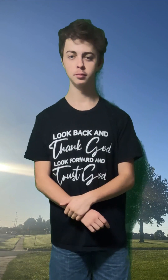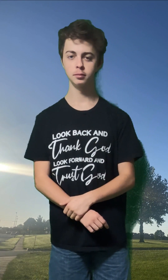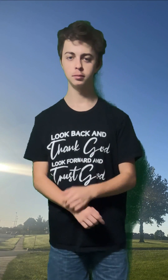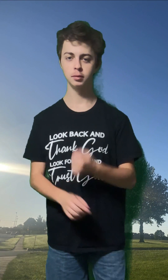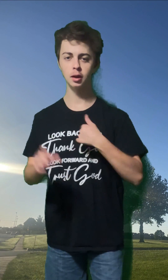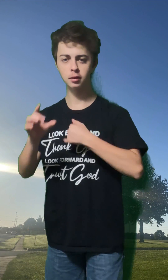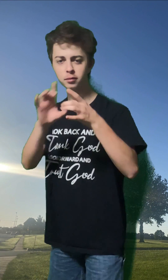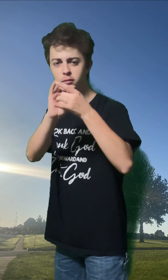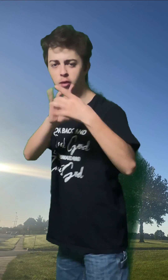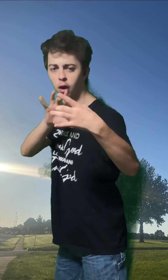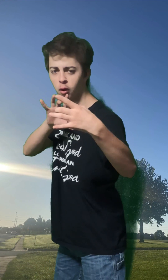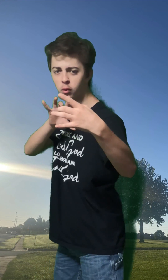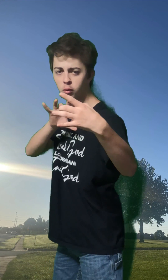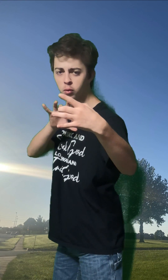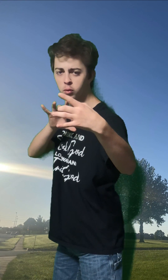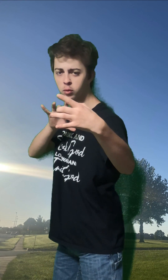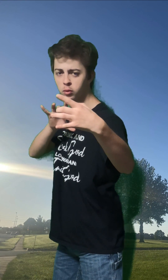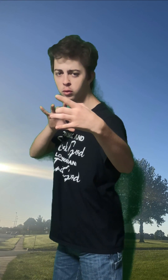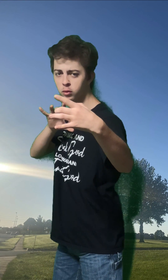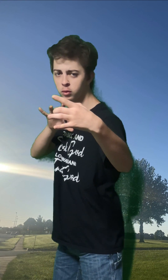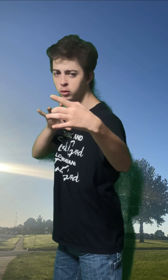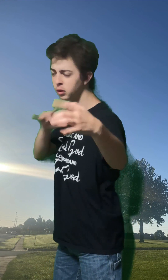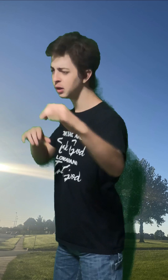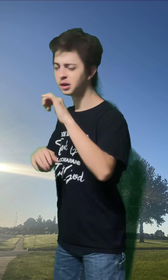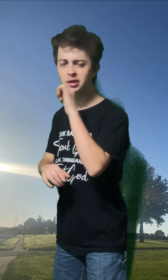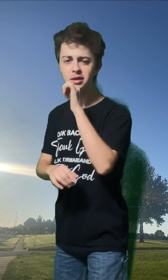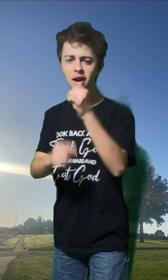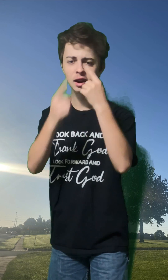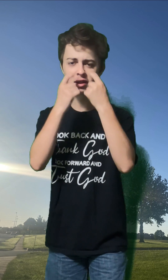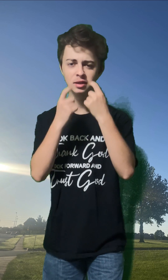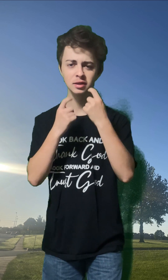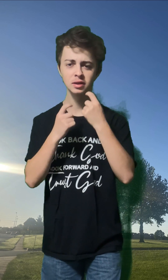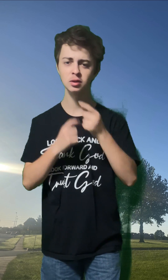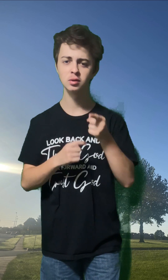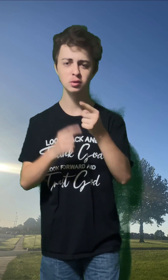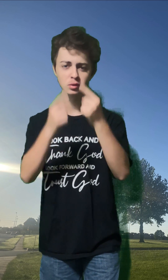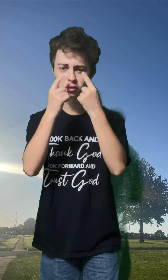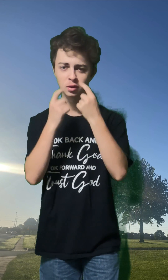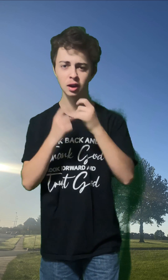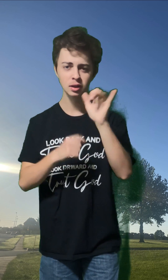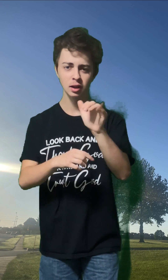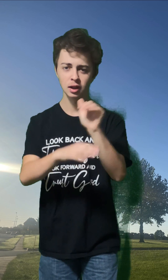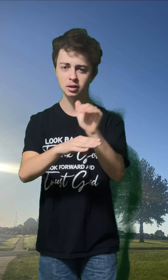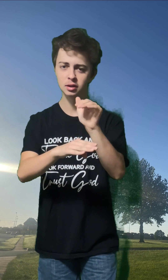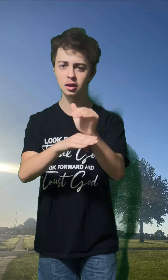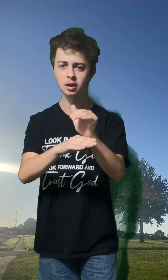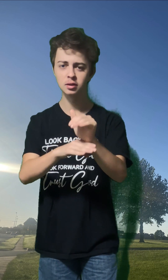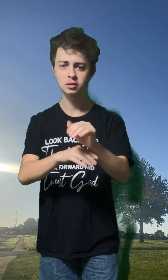I'm letting you go But not the tears you cried that night